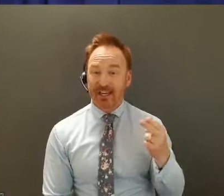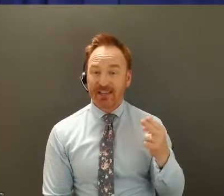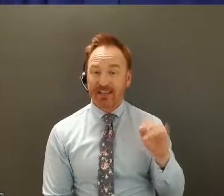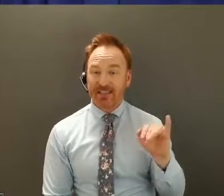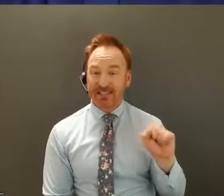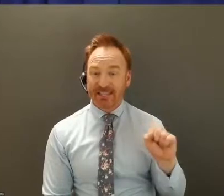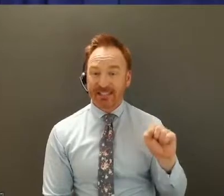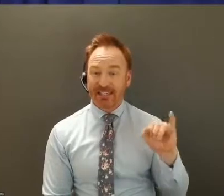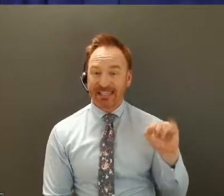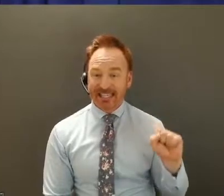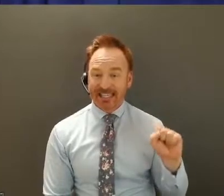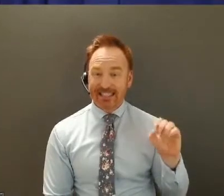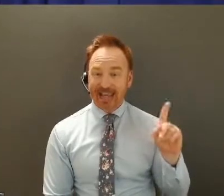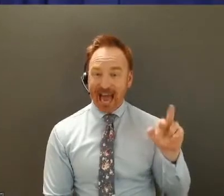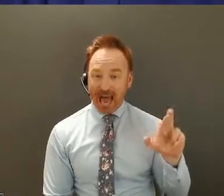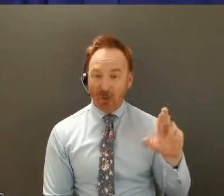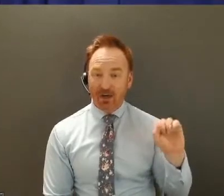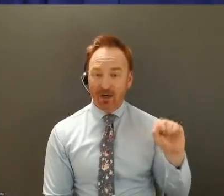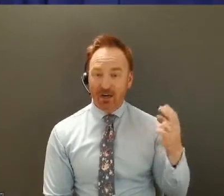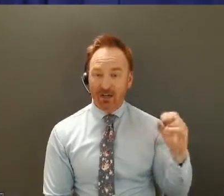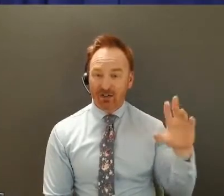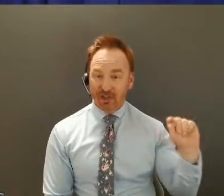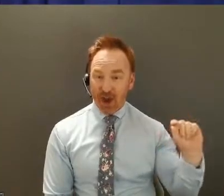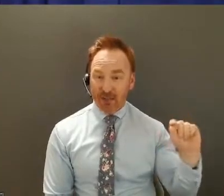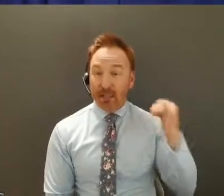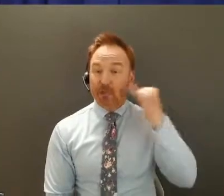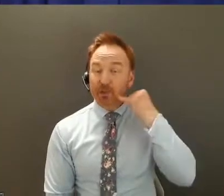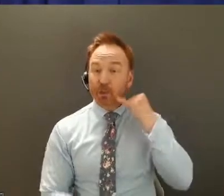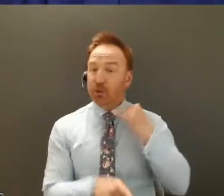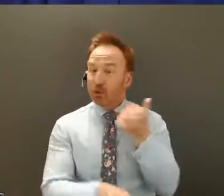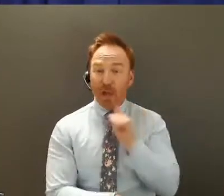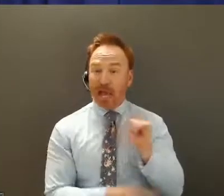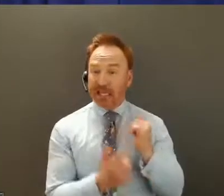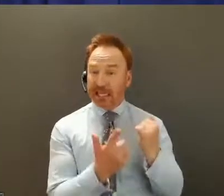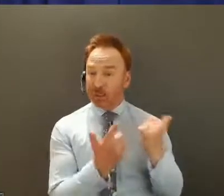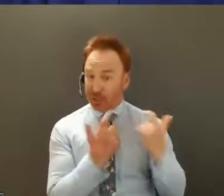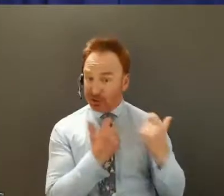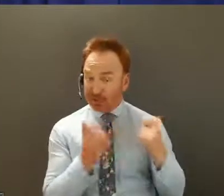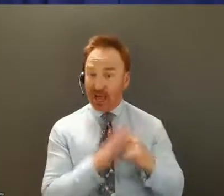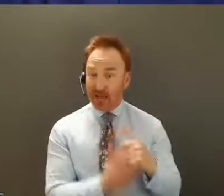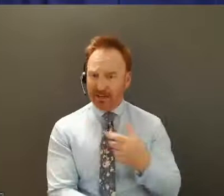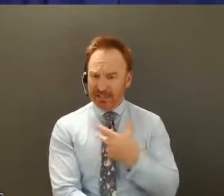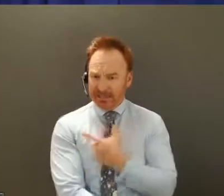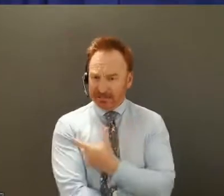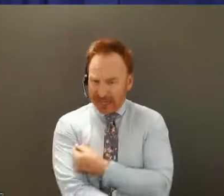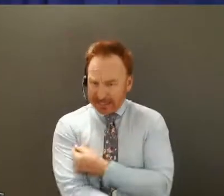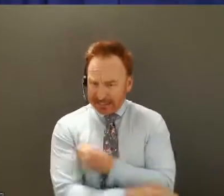I do want to thank the team at YCDC and the community nurses